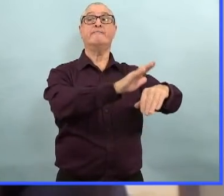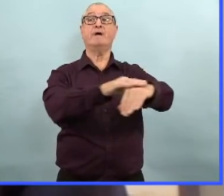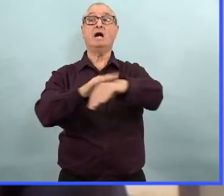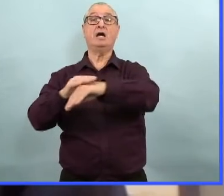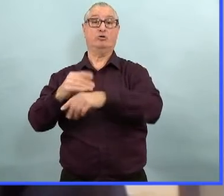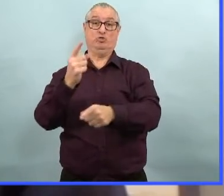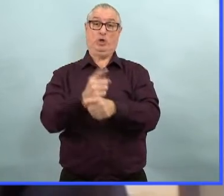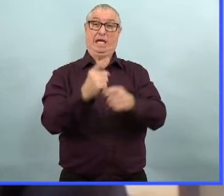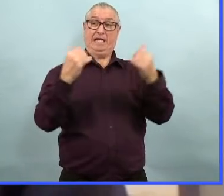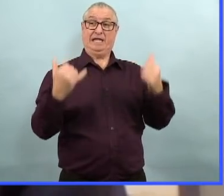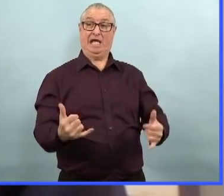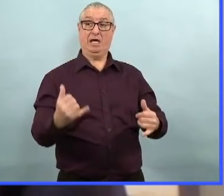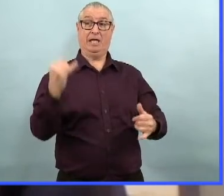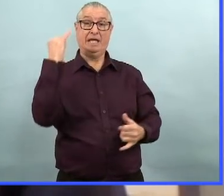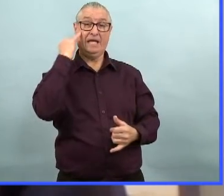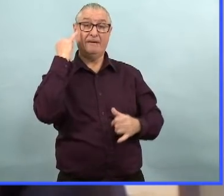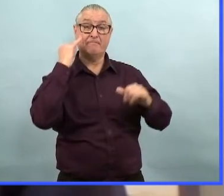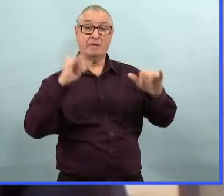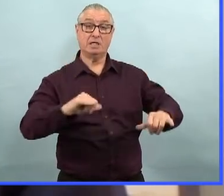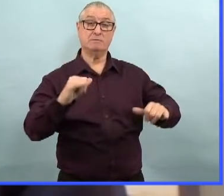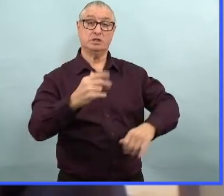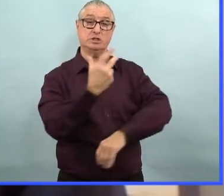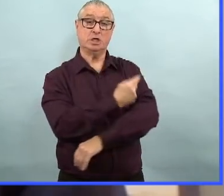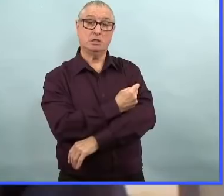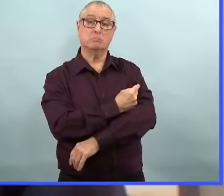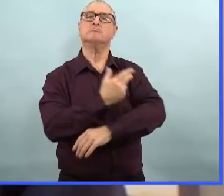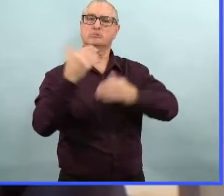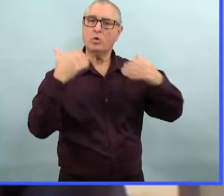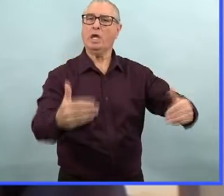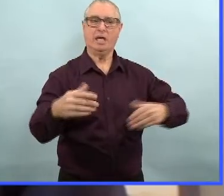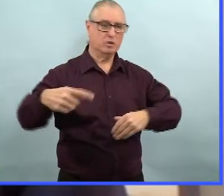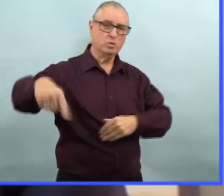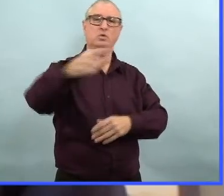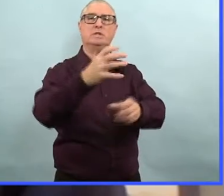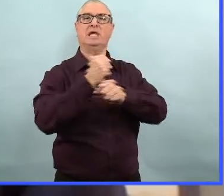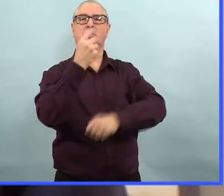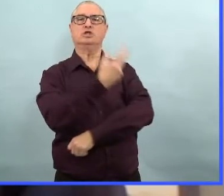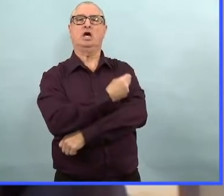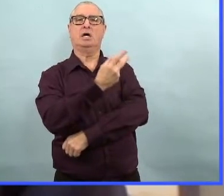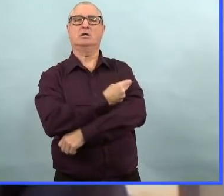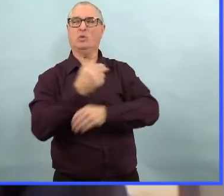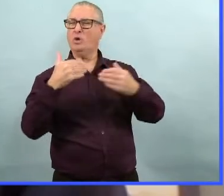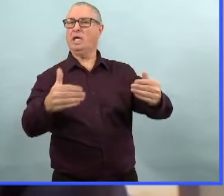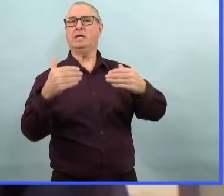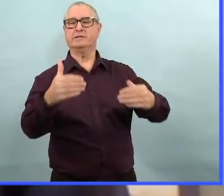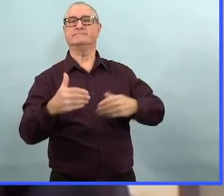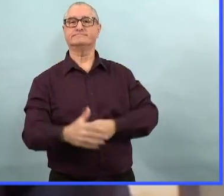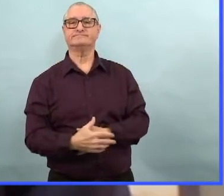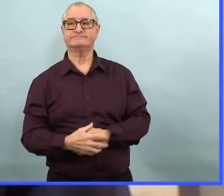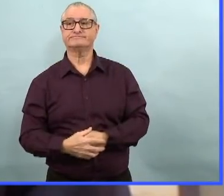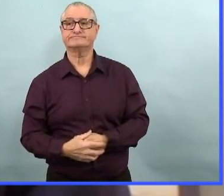possible we know that being fully vaccinated still has significant protection against severe outcomes